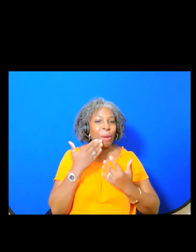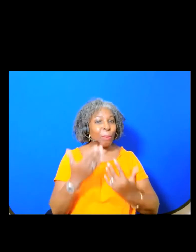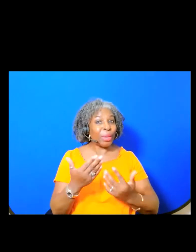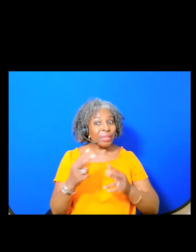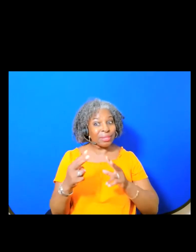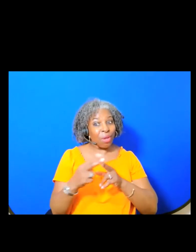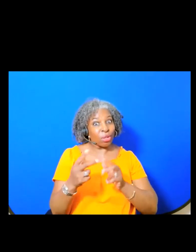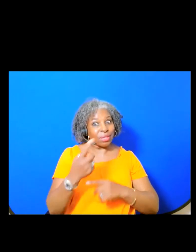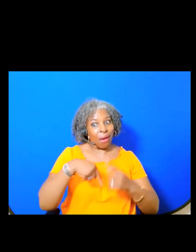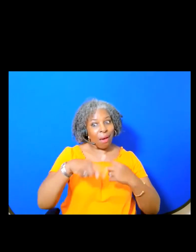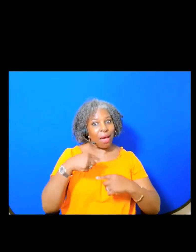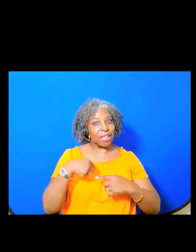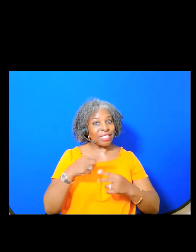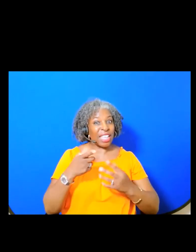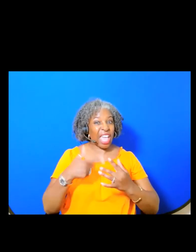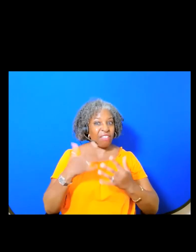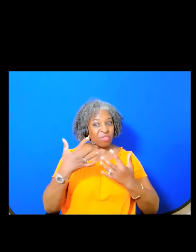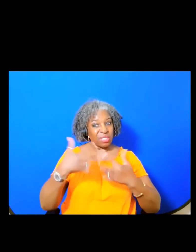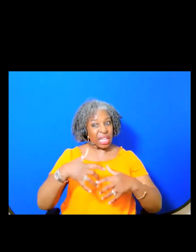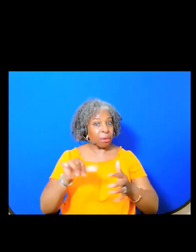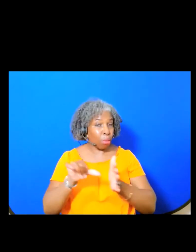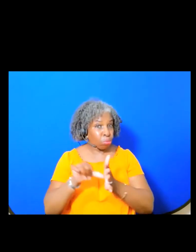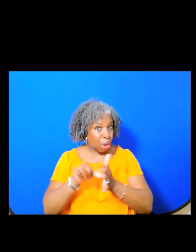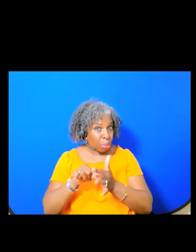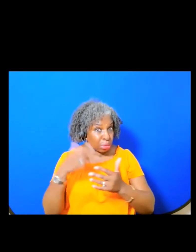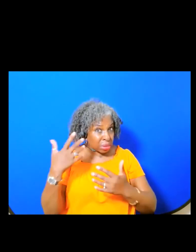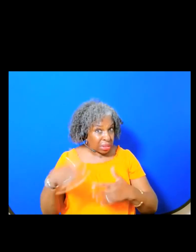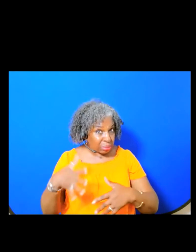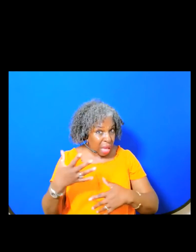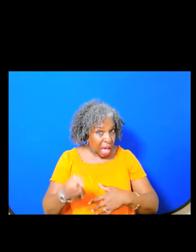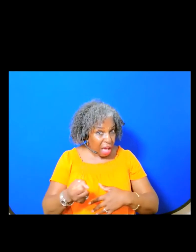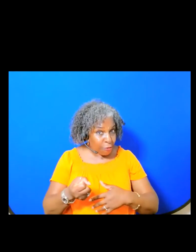if you experience any technical problems. I'm going to hand over to Cíaran now